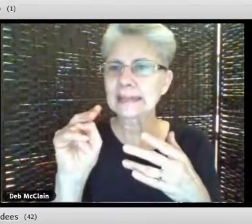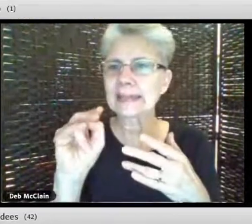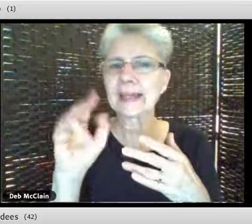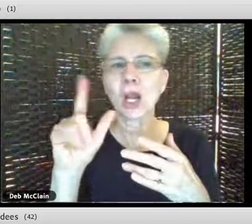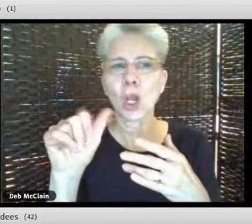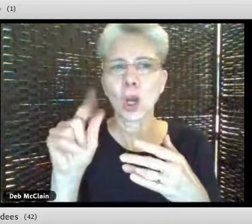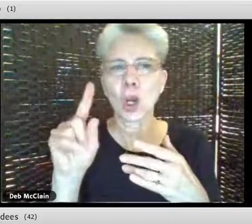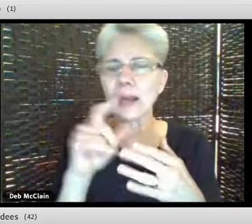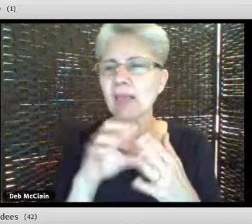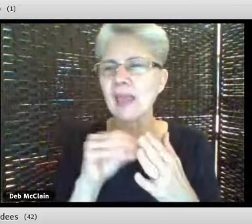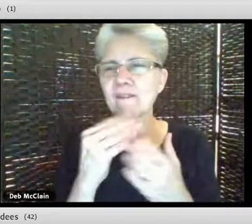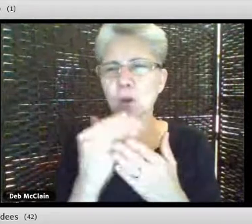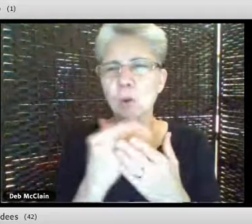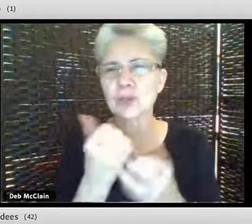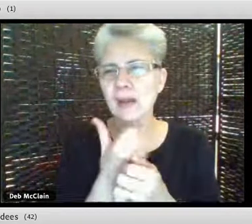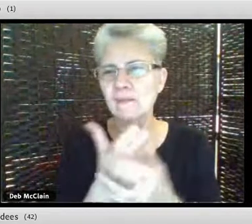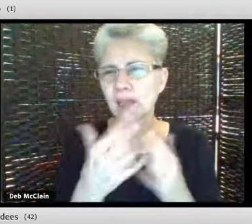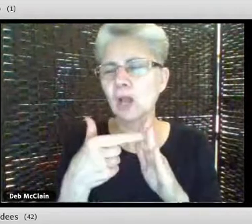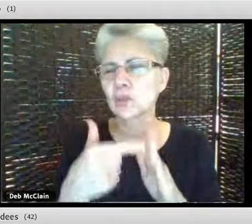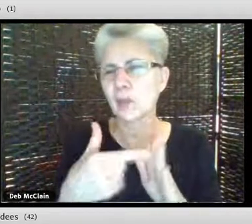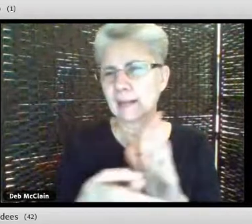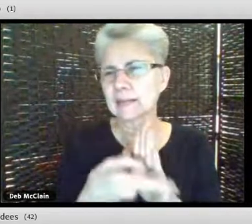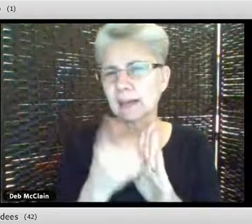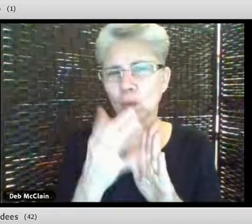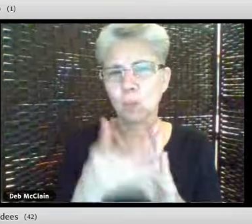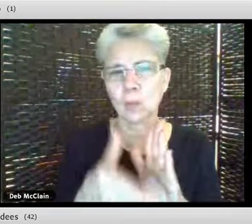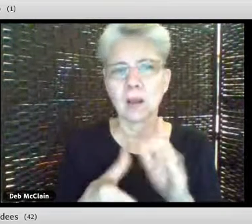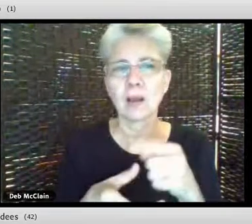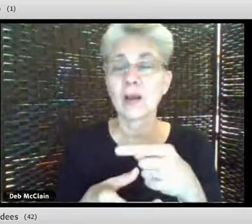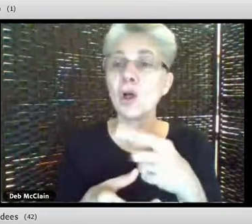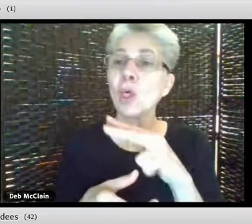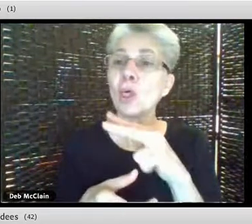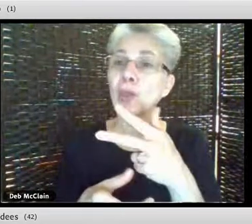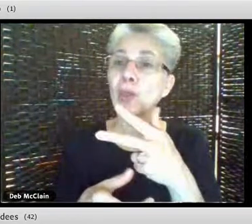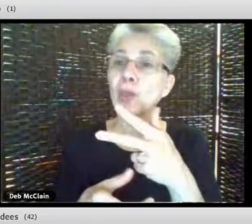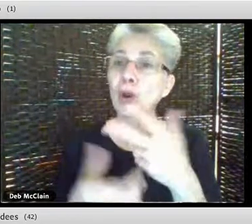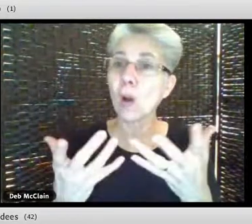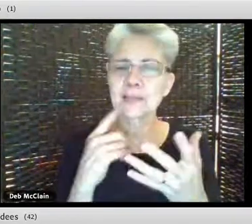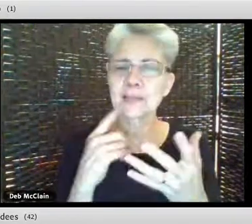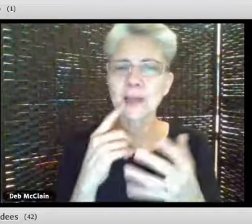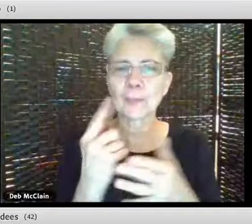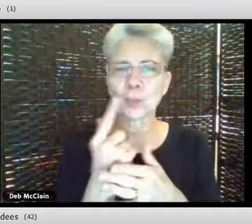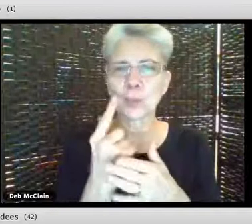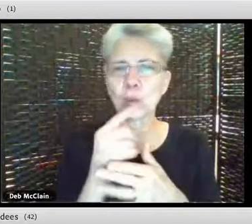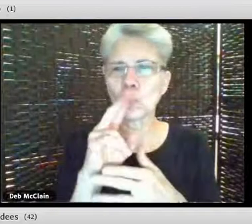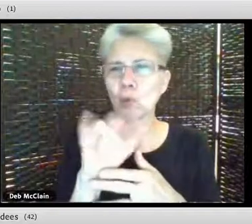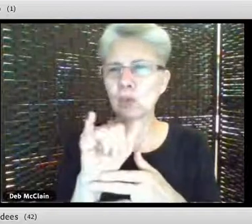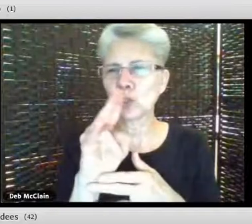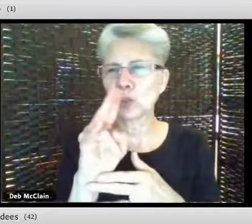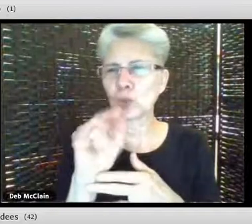but some libraries have this, so you can go into LinkedIn Learning, and they have courses on every single thing,